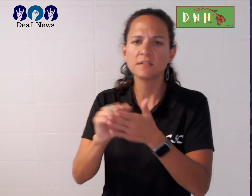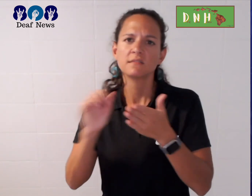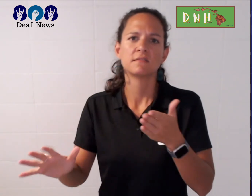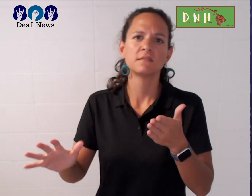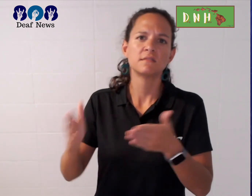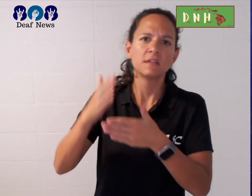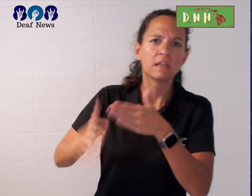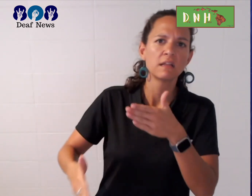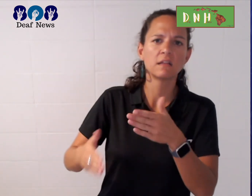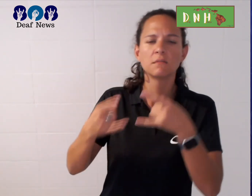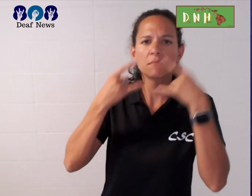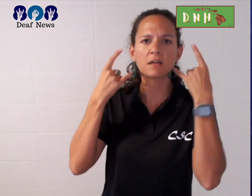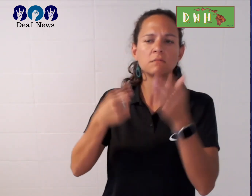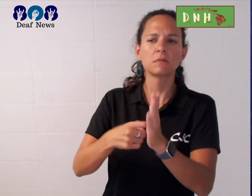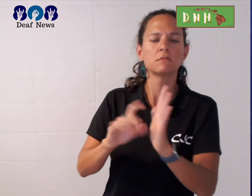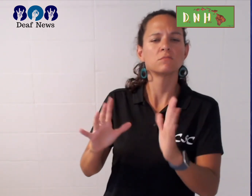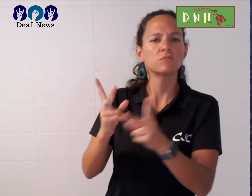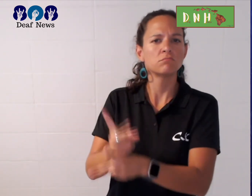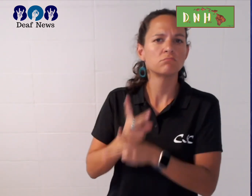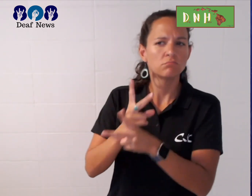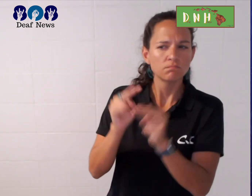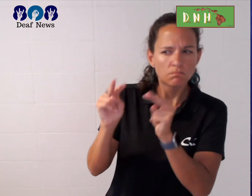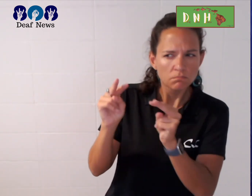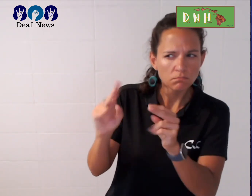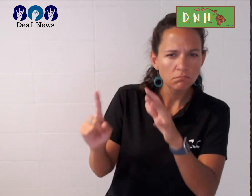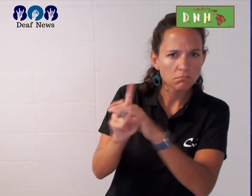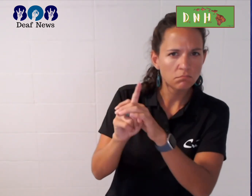he didnʻt want to make a rush in deciding to end the mandate.